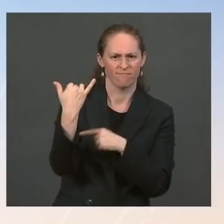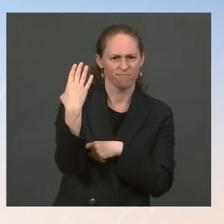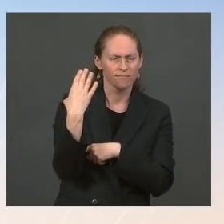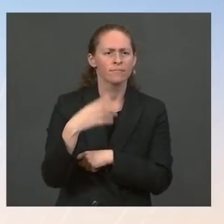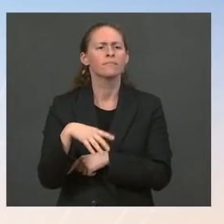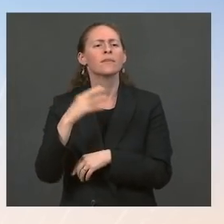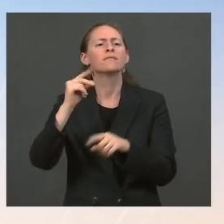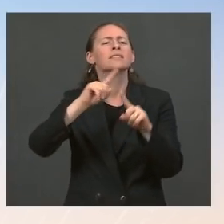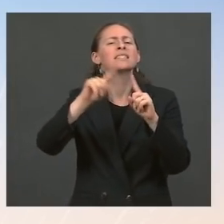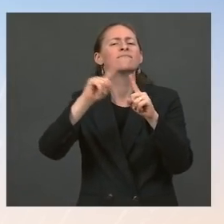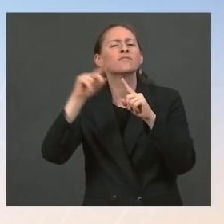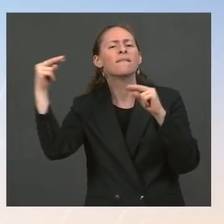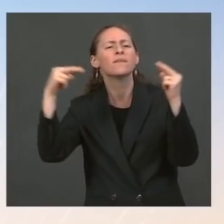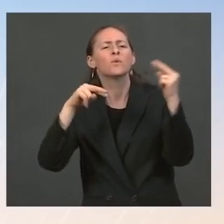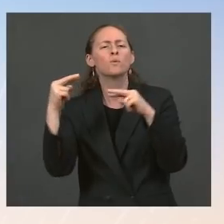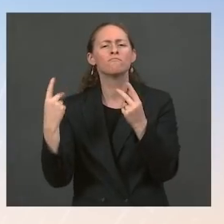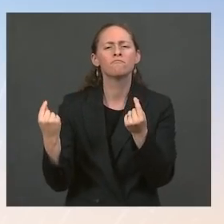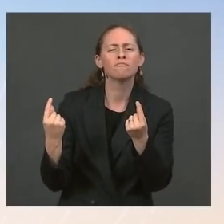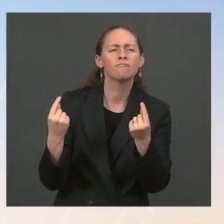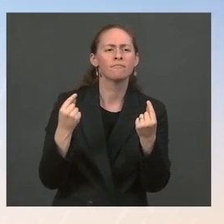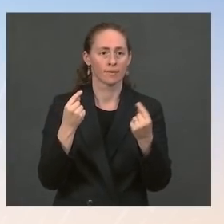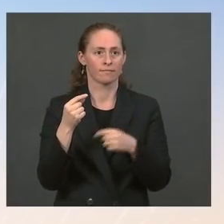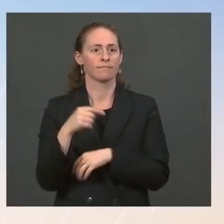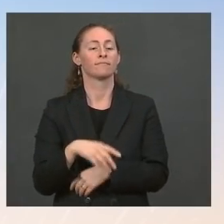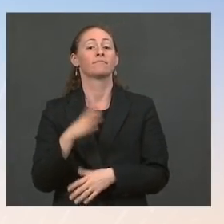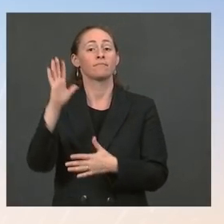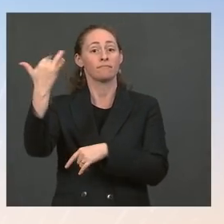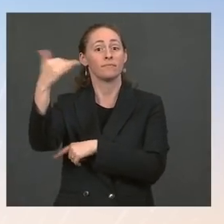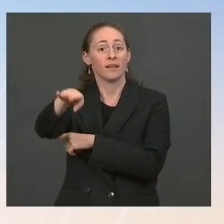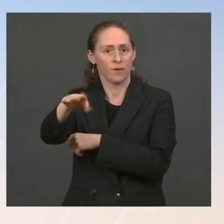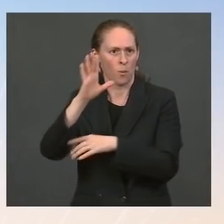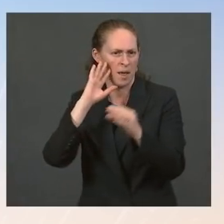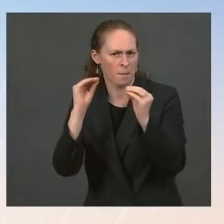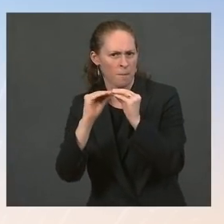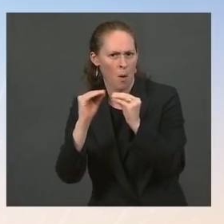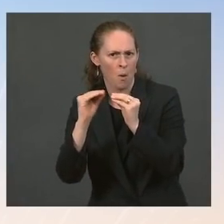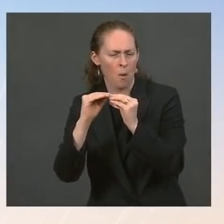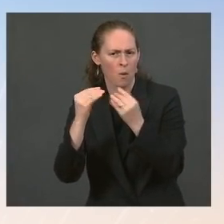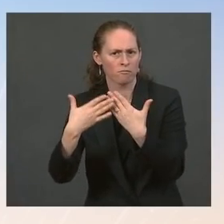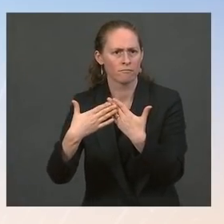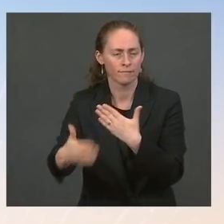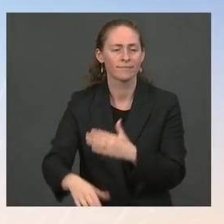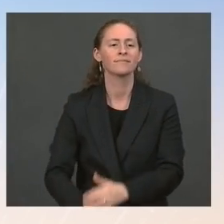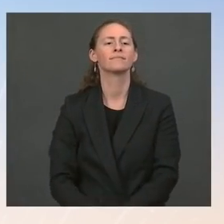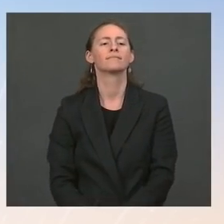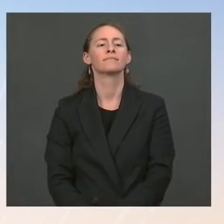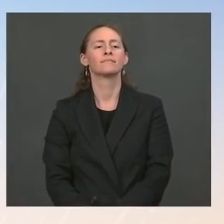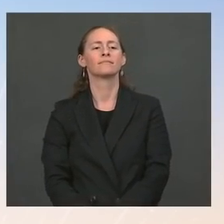as we proceed through the course of the afternoon. Tomorrow, he will host two different meetings with House members here at the White House: